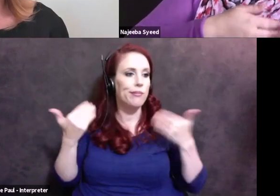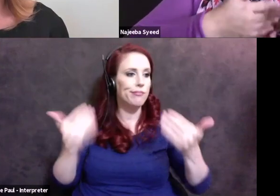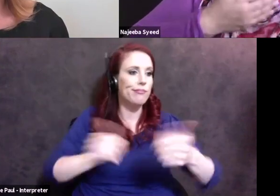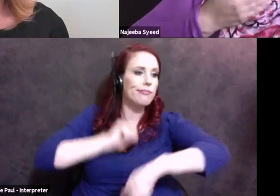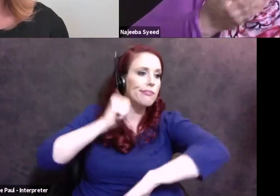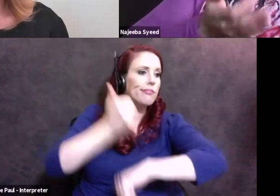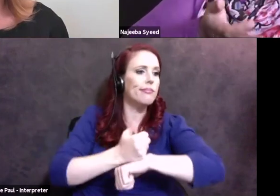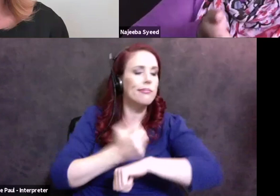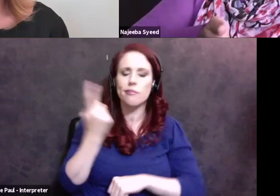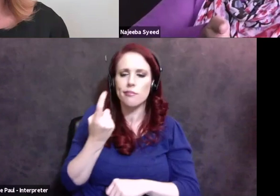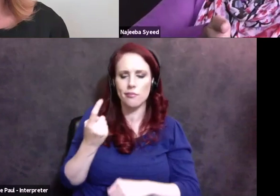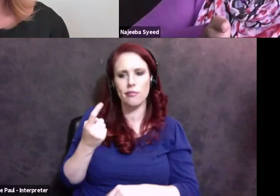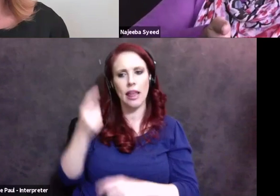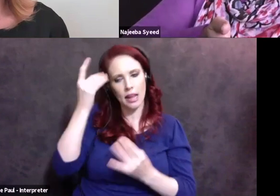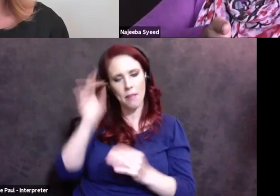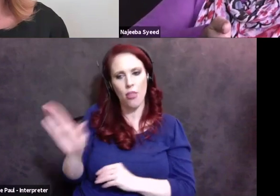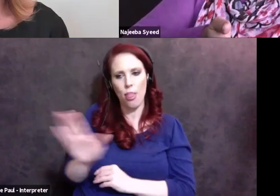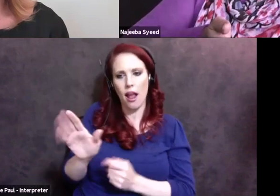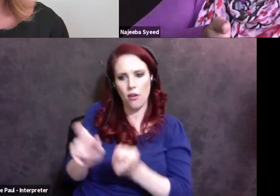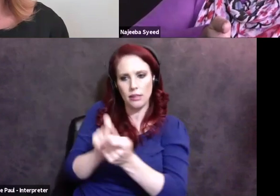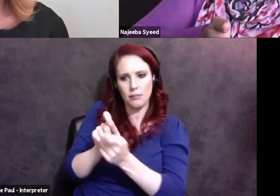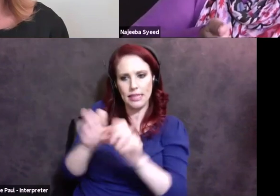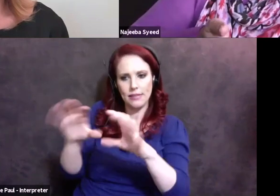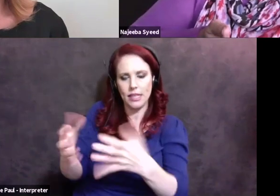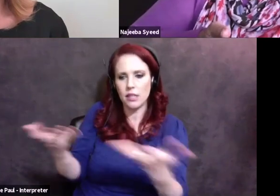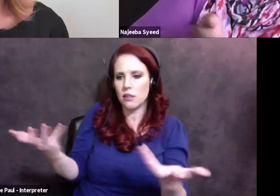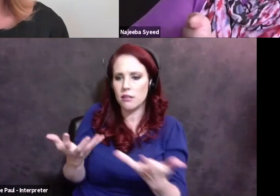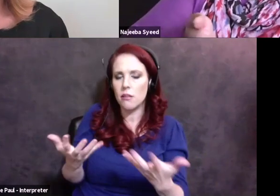you put together a program, see what they need.